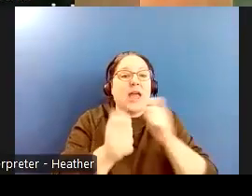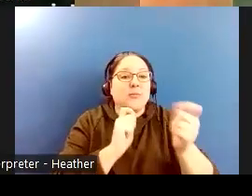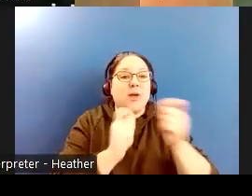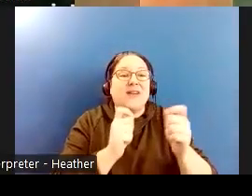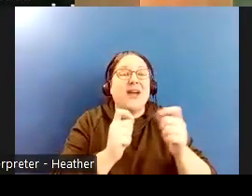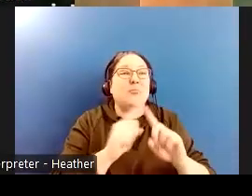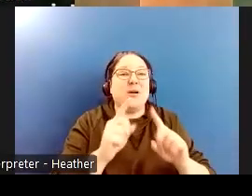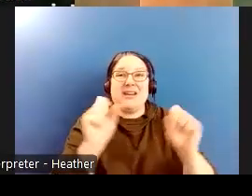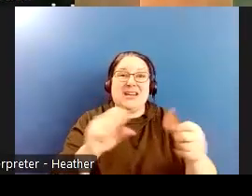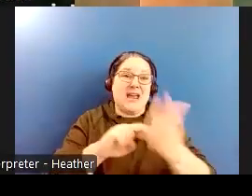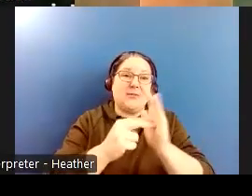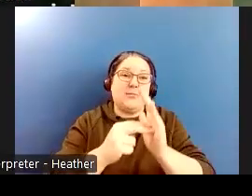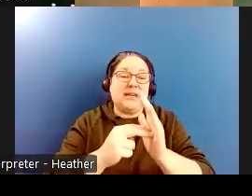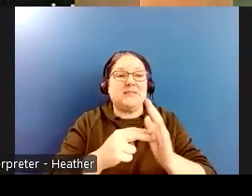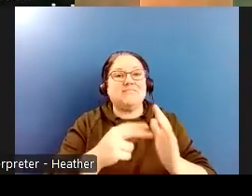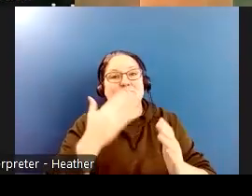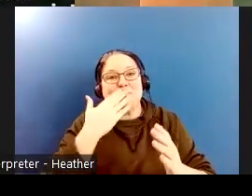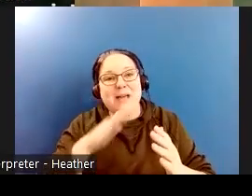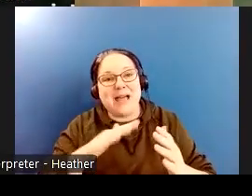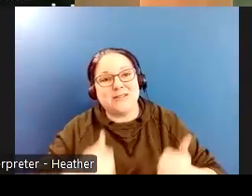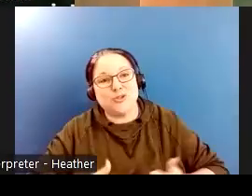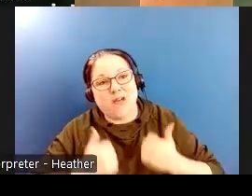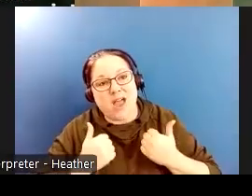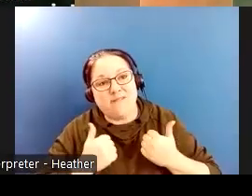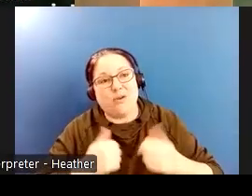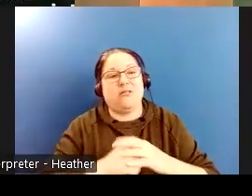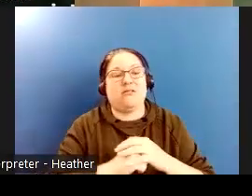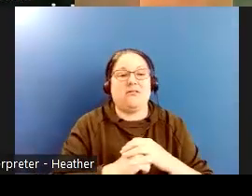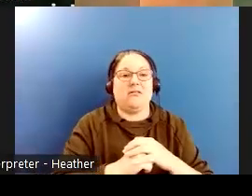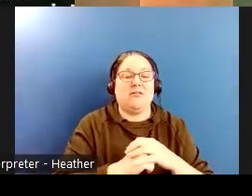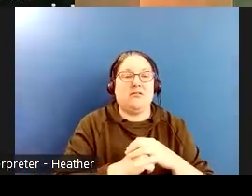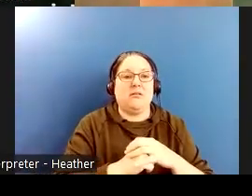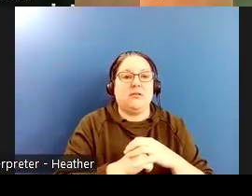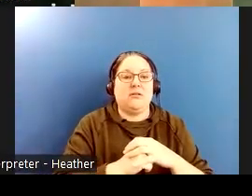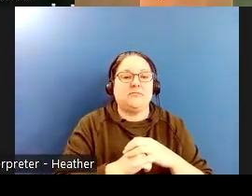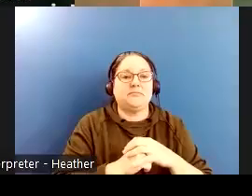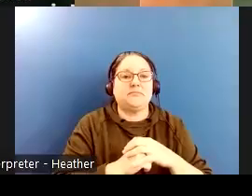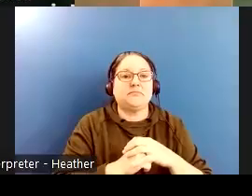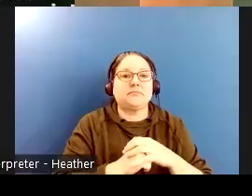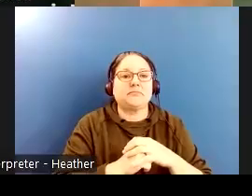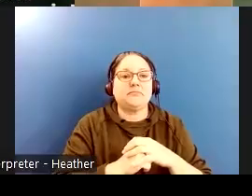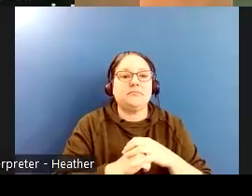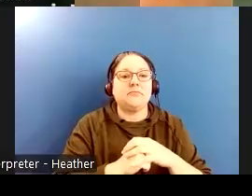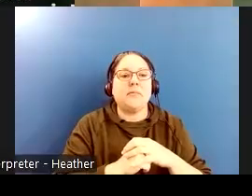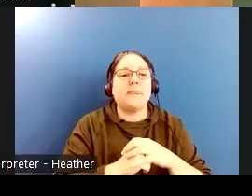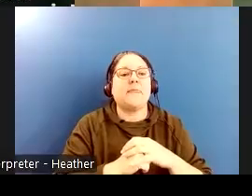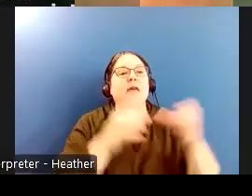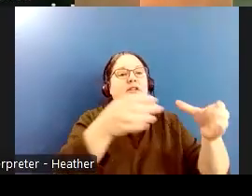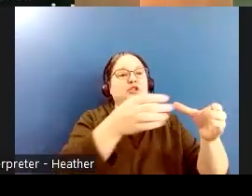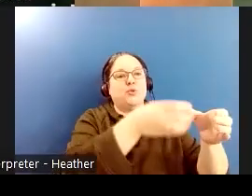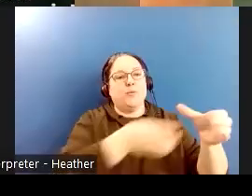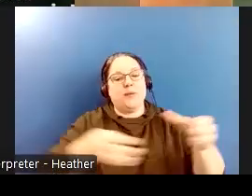Okay. And I also want to point this. So I actually in a subgroup of these patients did a longitudinal